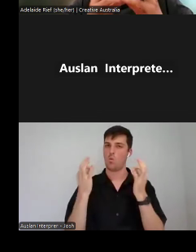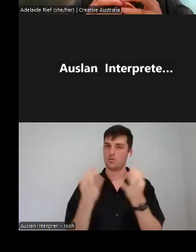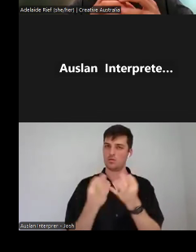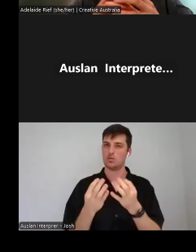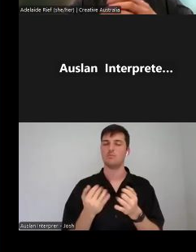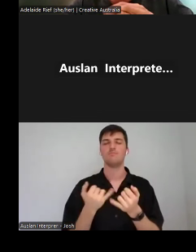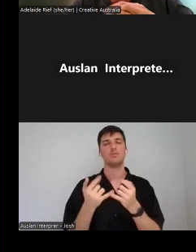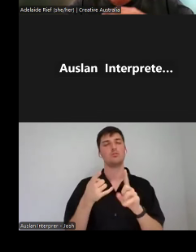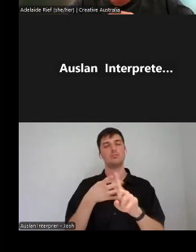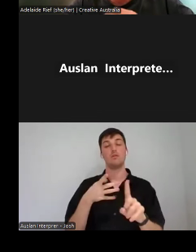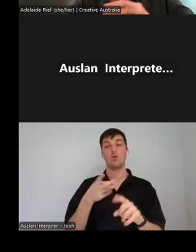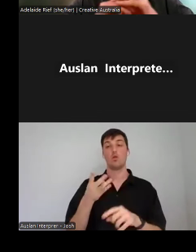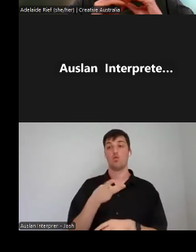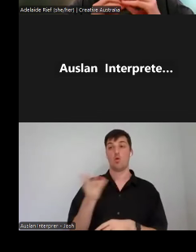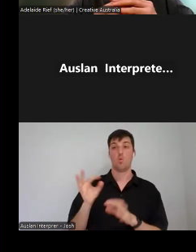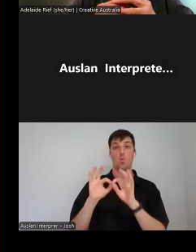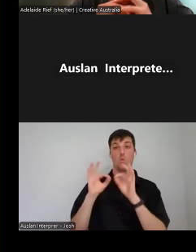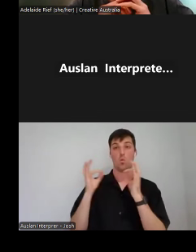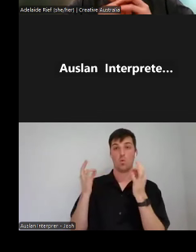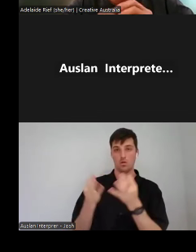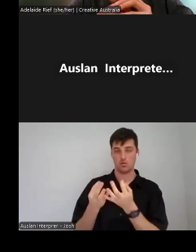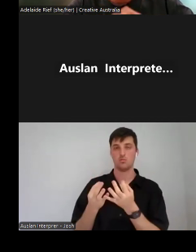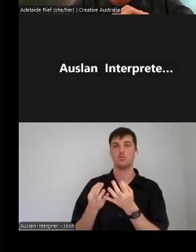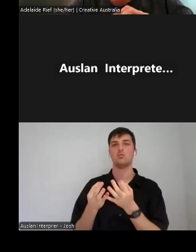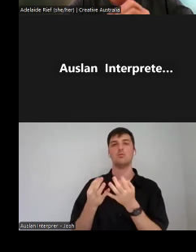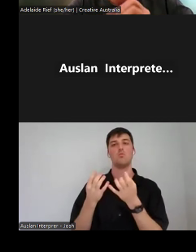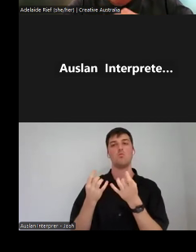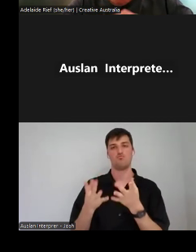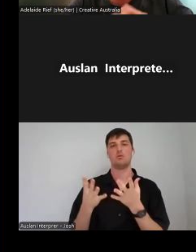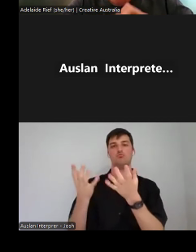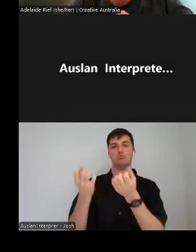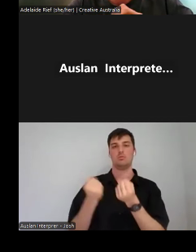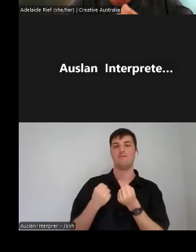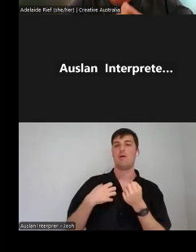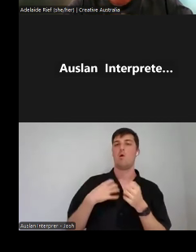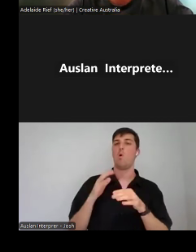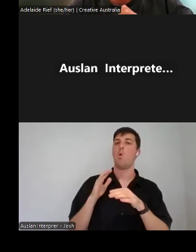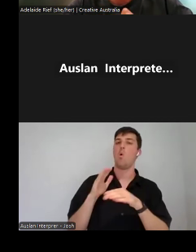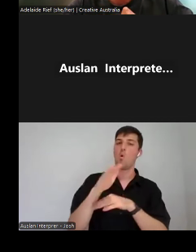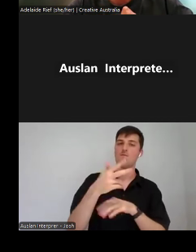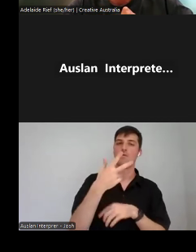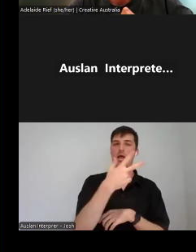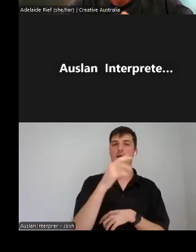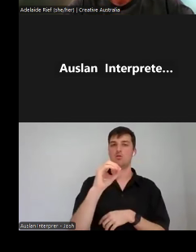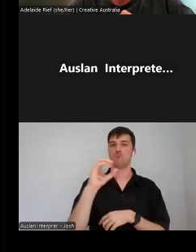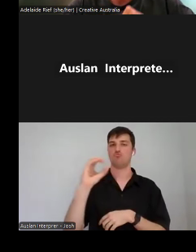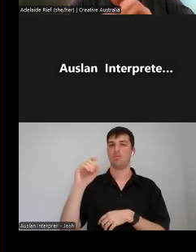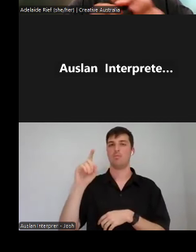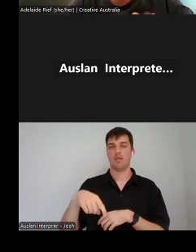any of those organisations in receipt of more than $800,000 in annual funding. So if you are